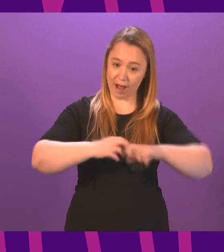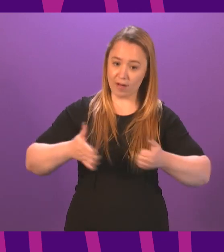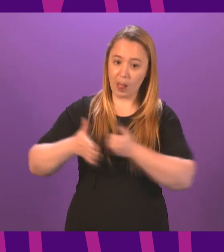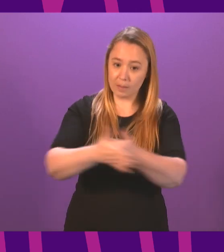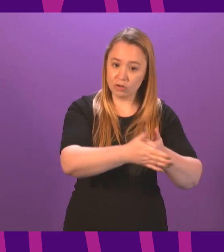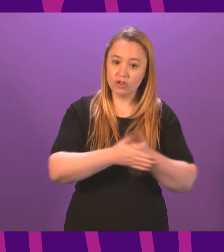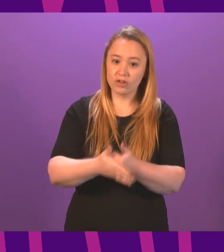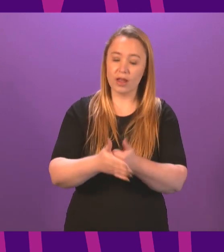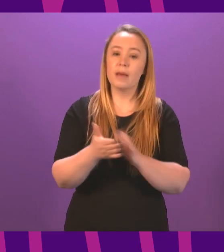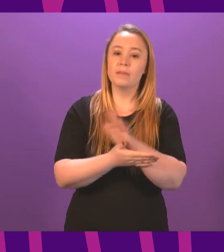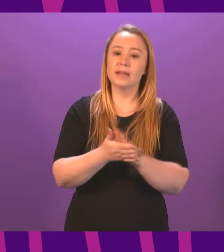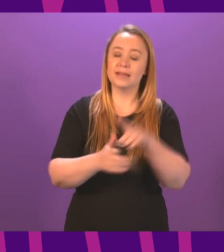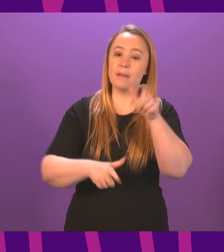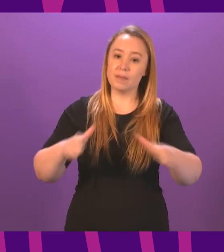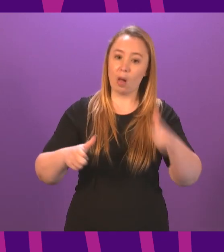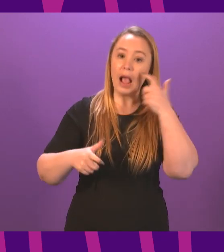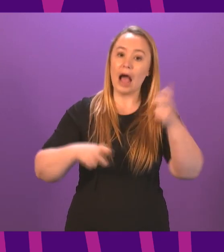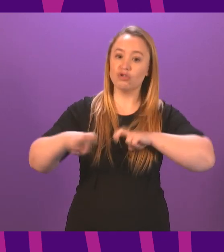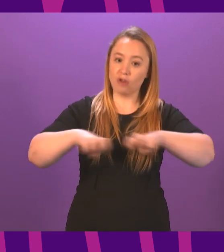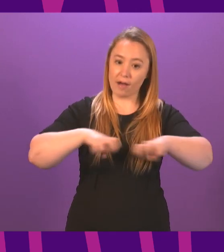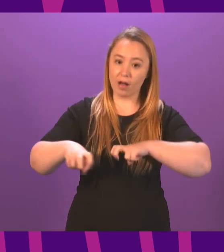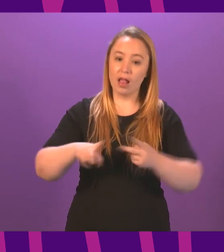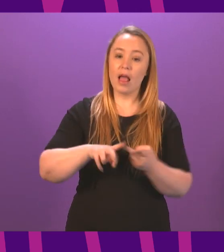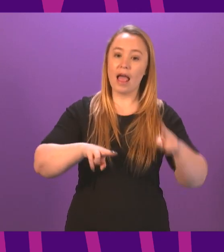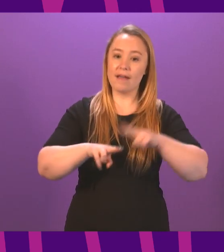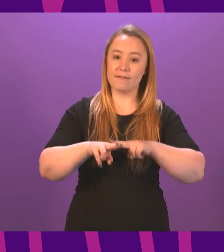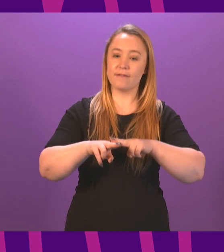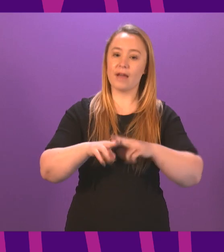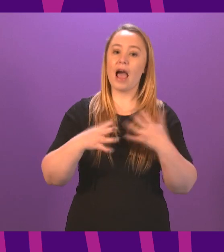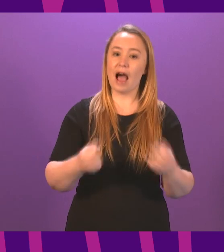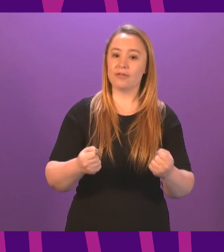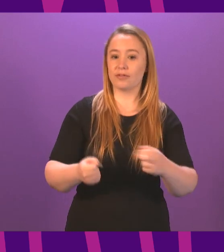have what is termed in law “a reasonable excuse”, and the regulations give a list